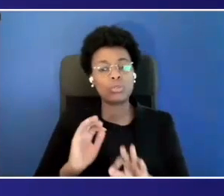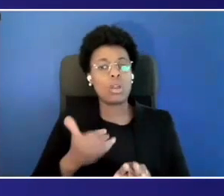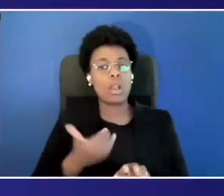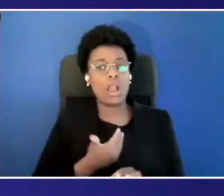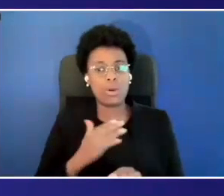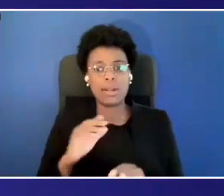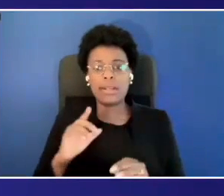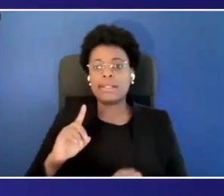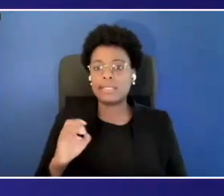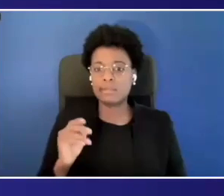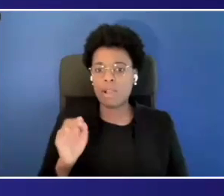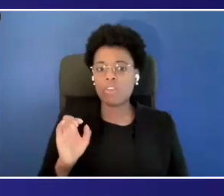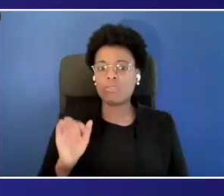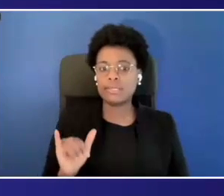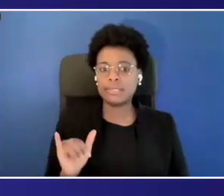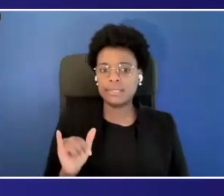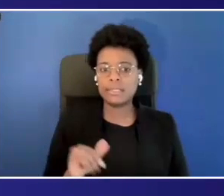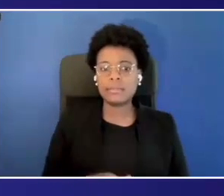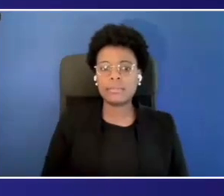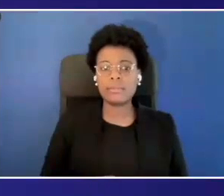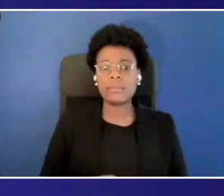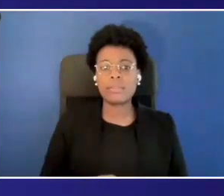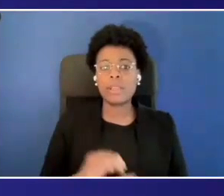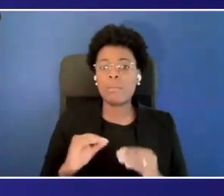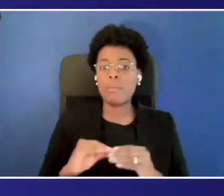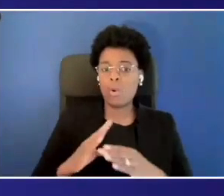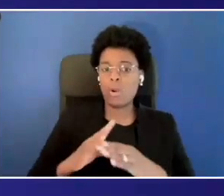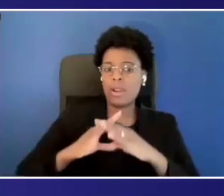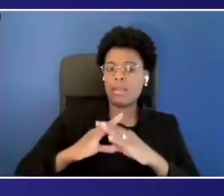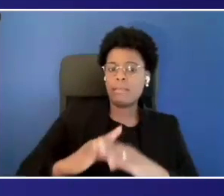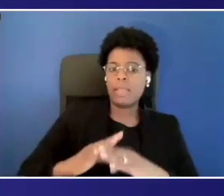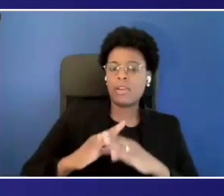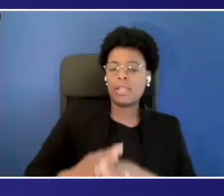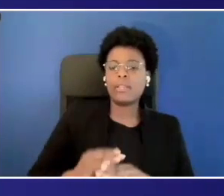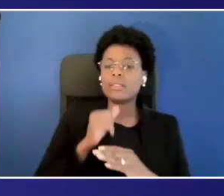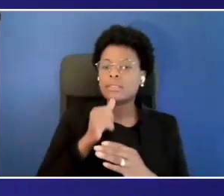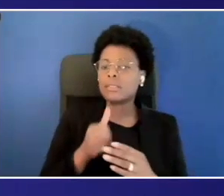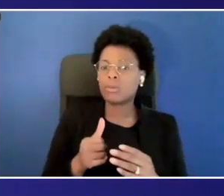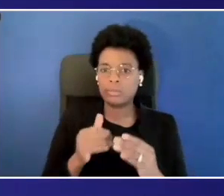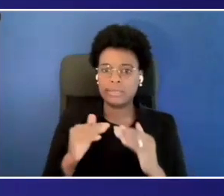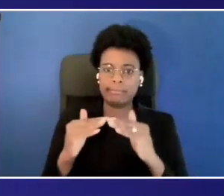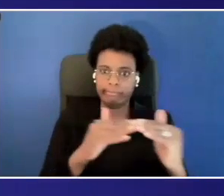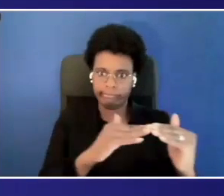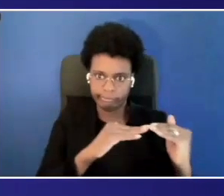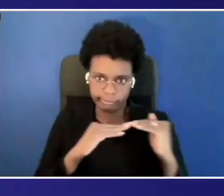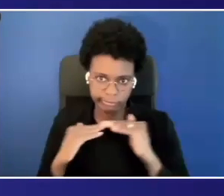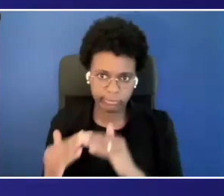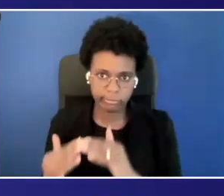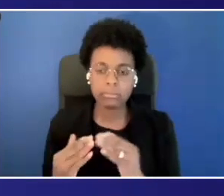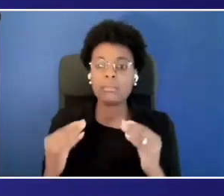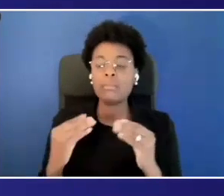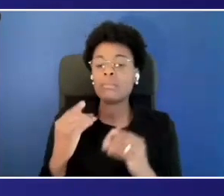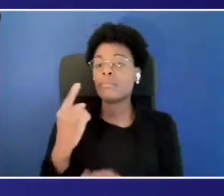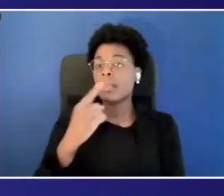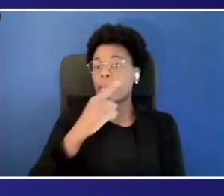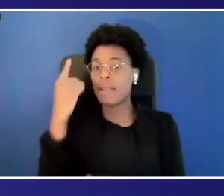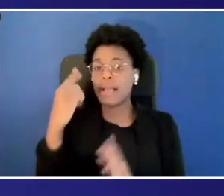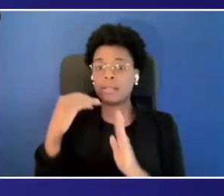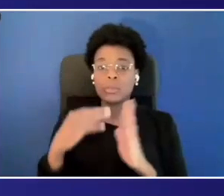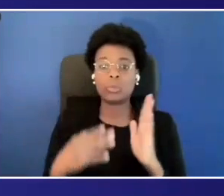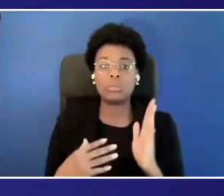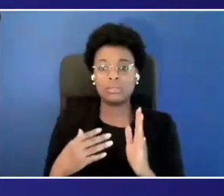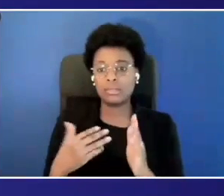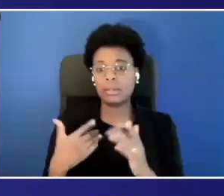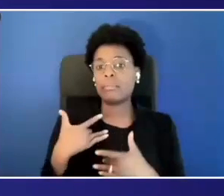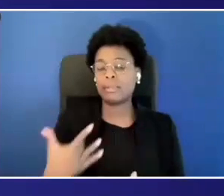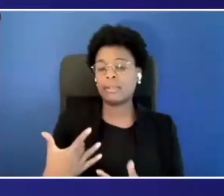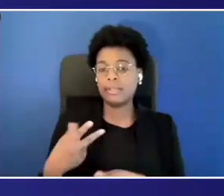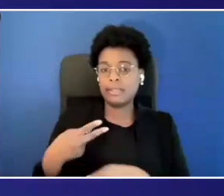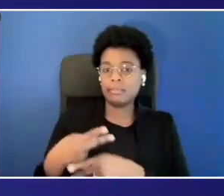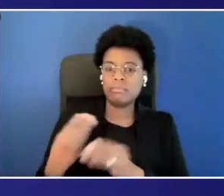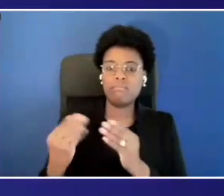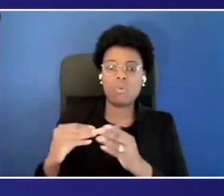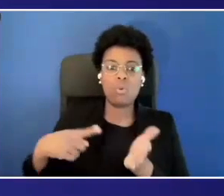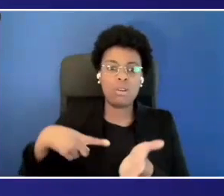Students of color, particularly black students, carry more debt, which limits economic mobility and opportunities like homeownership.